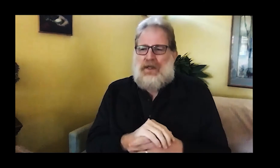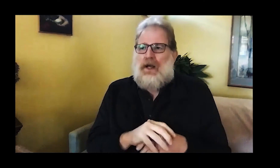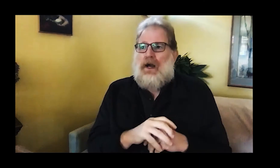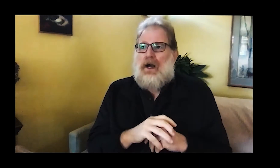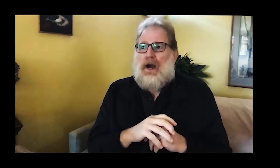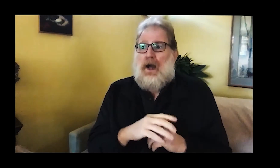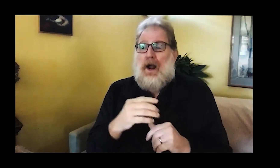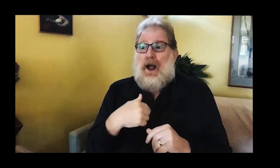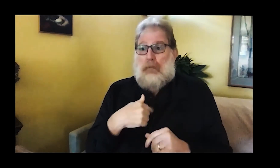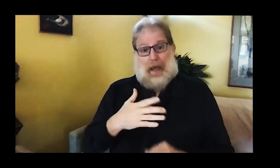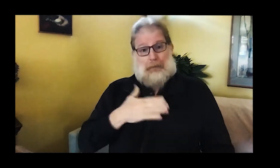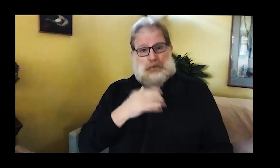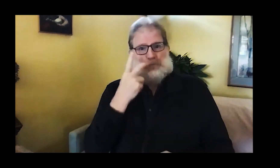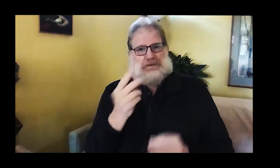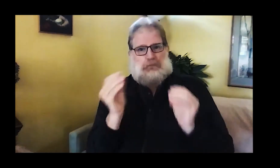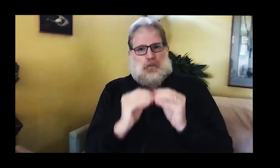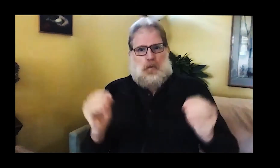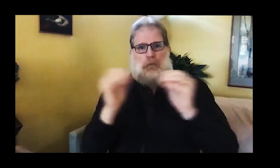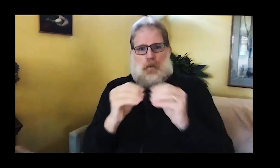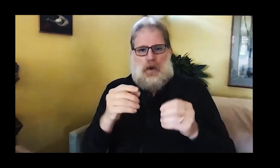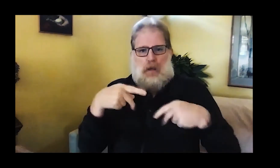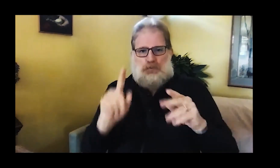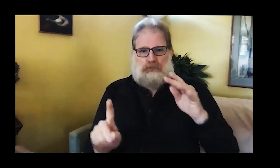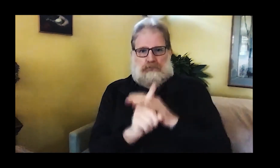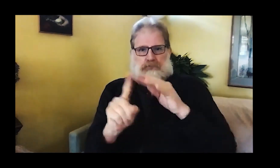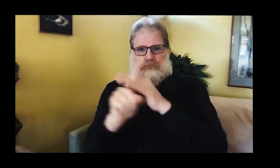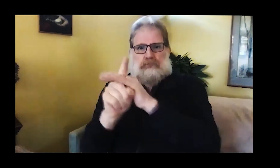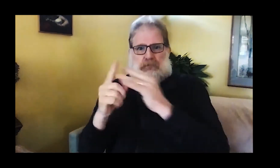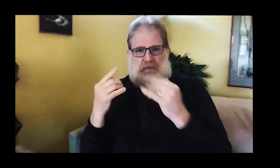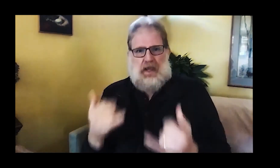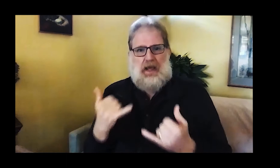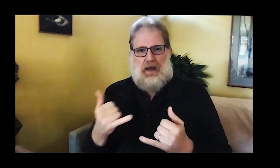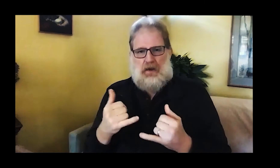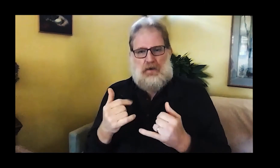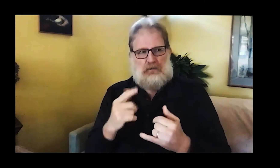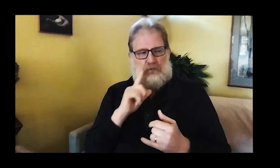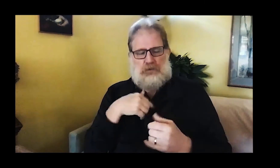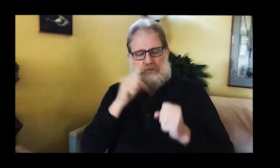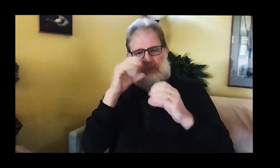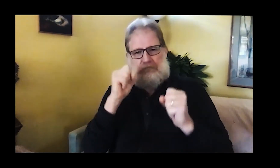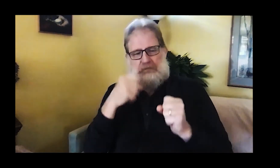opportunities. I am happy to see more and more opportunities arising nowadays. I'm - I mean,